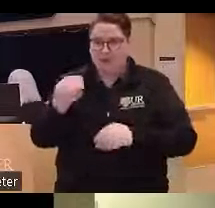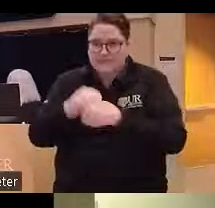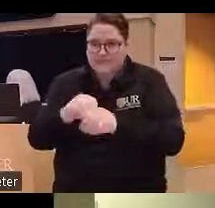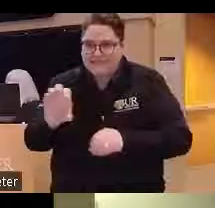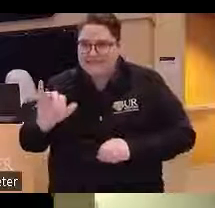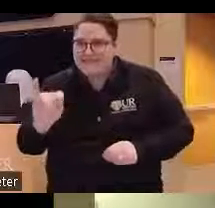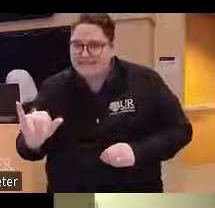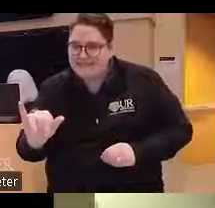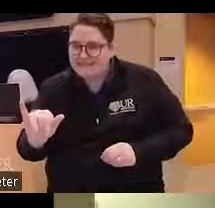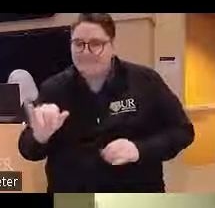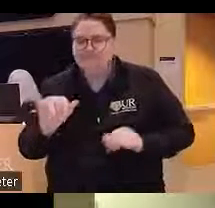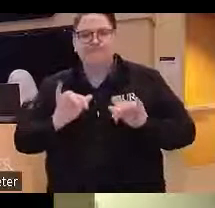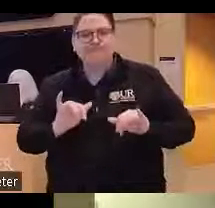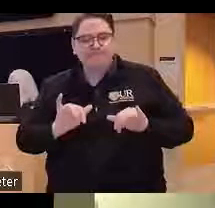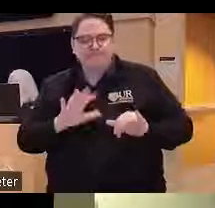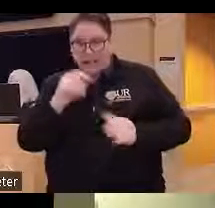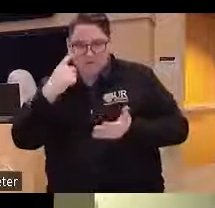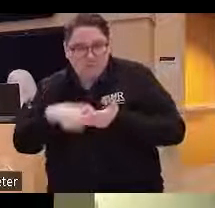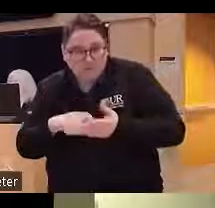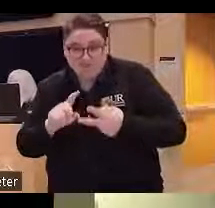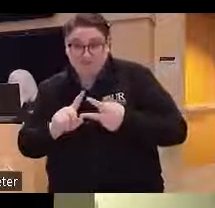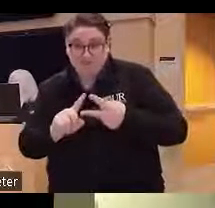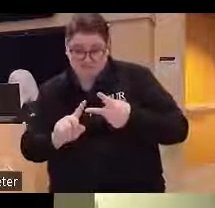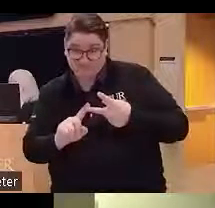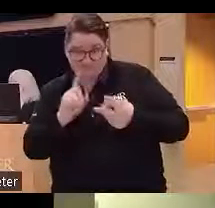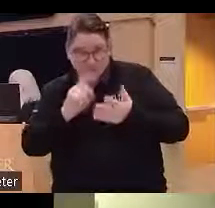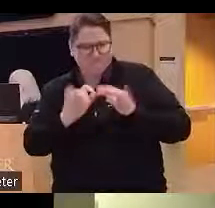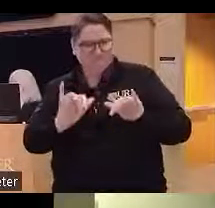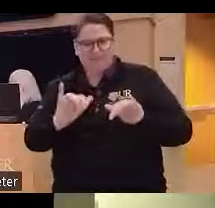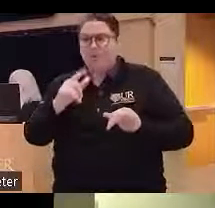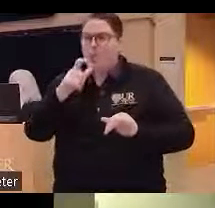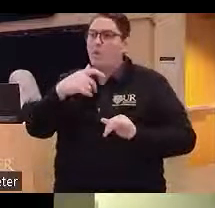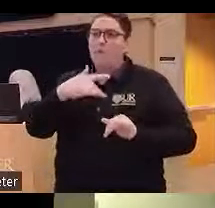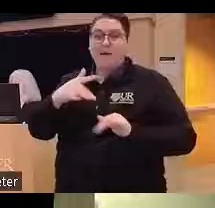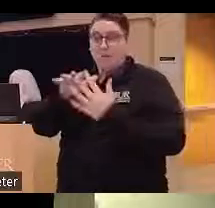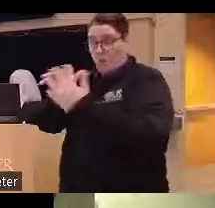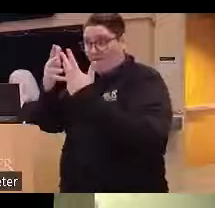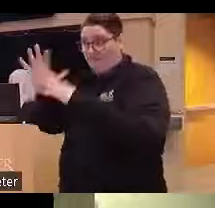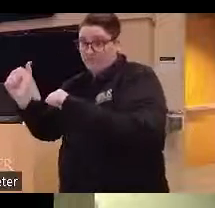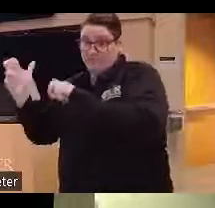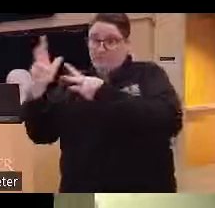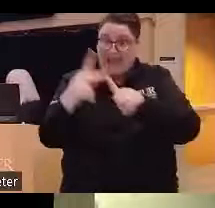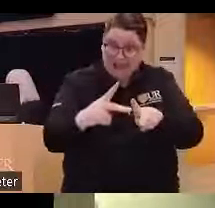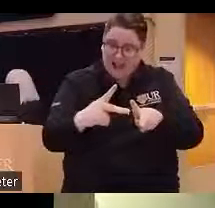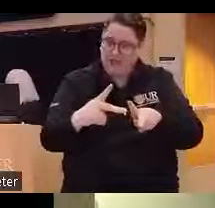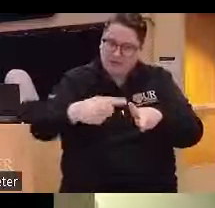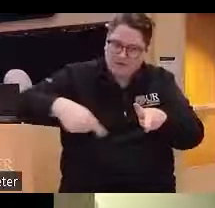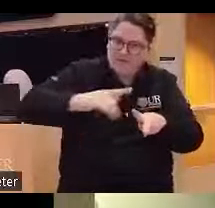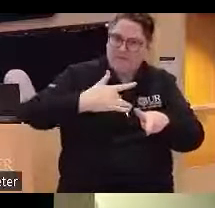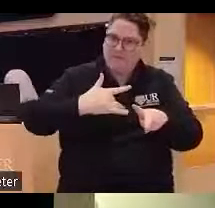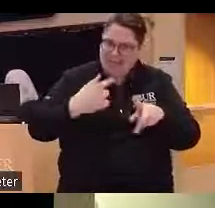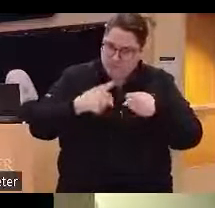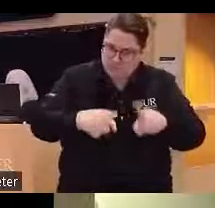from Wars there was a great increase in the risk for schizophrenia and there was a real desire to